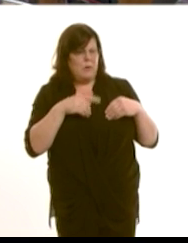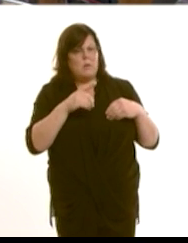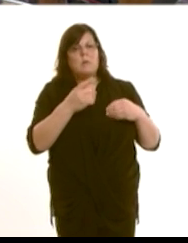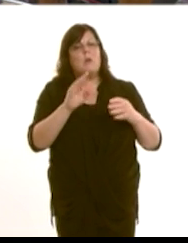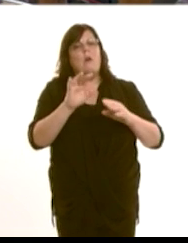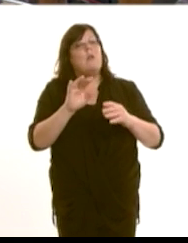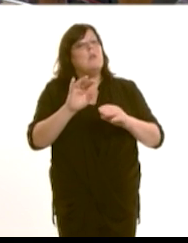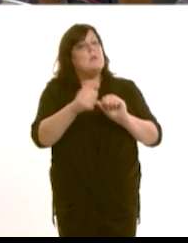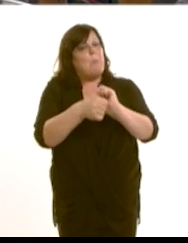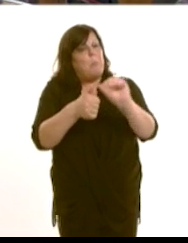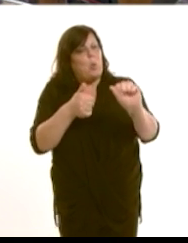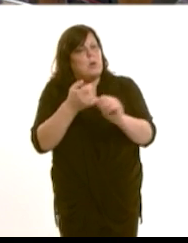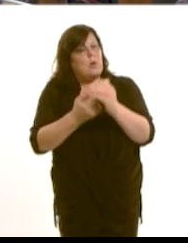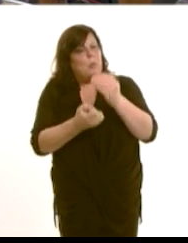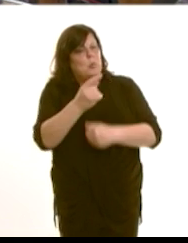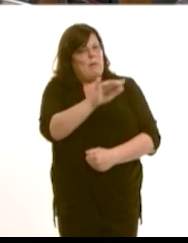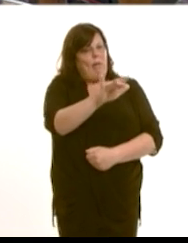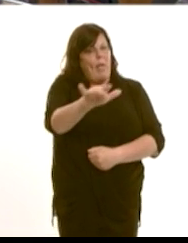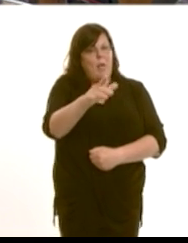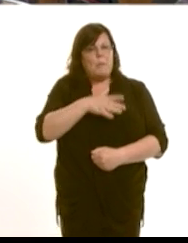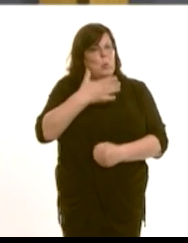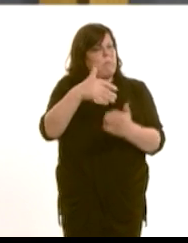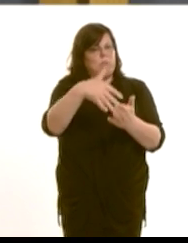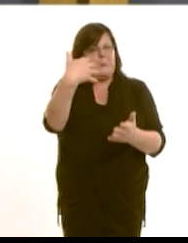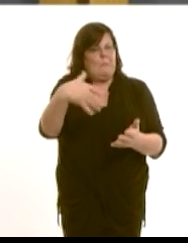are developed, they do not become so expensive that people canít use them.